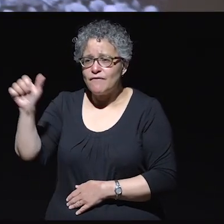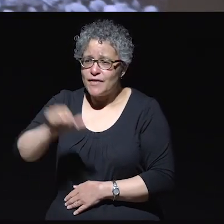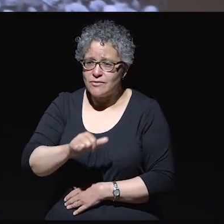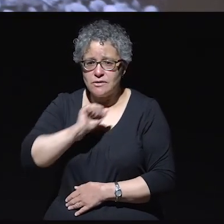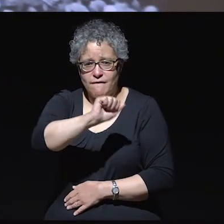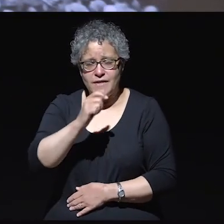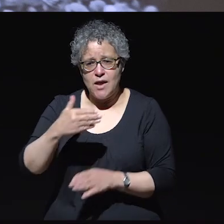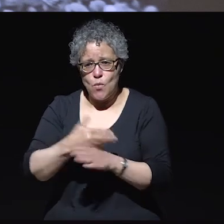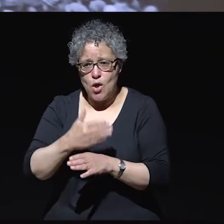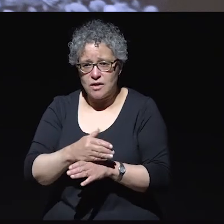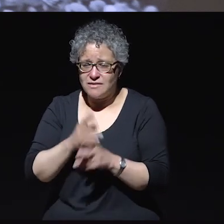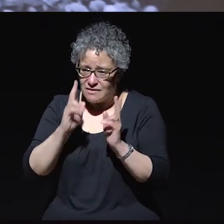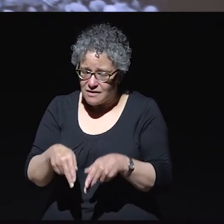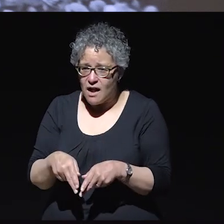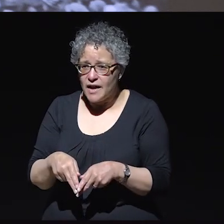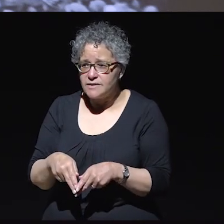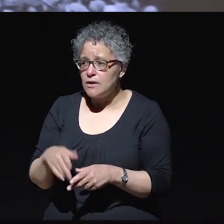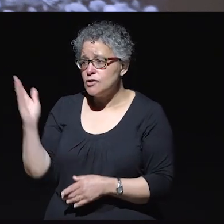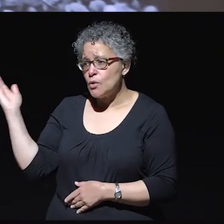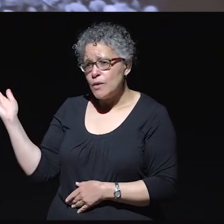the unveiling of that memorial at the time.